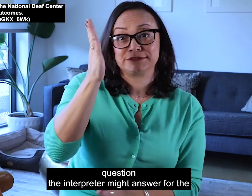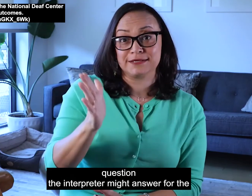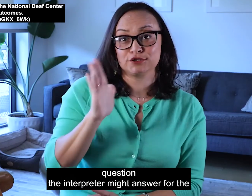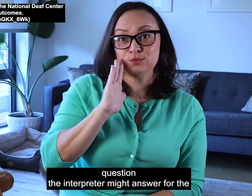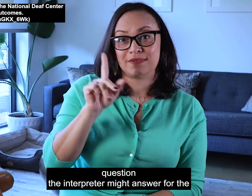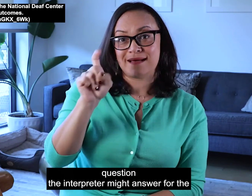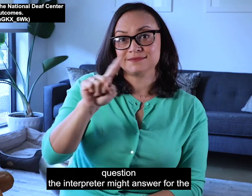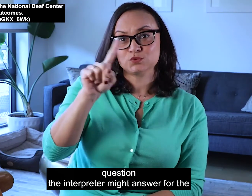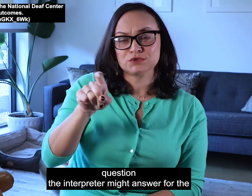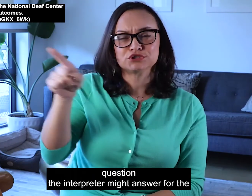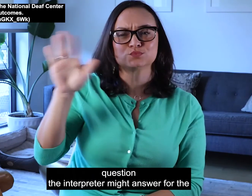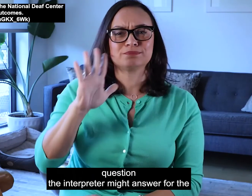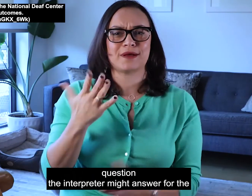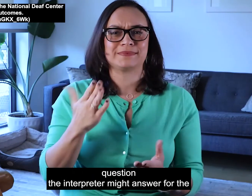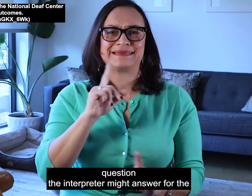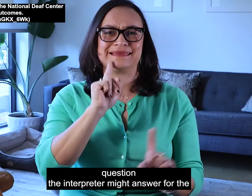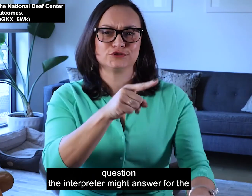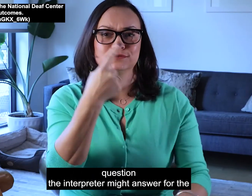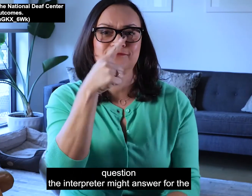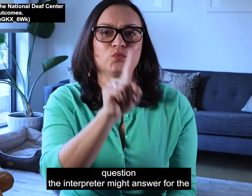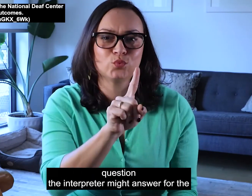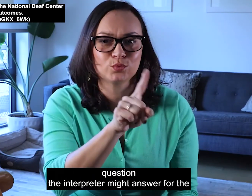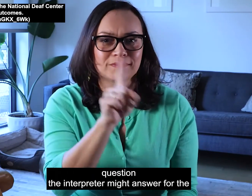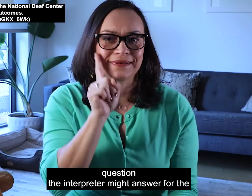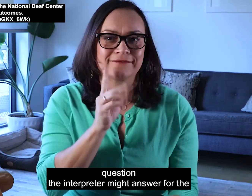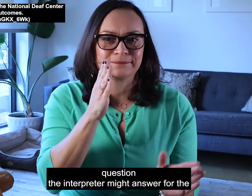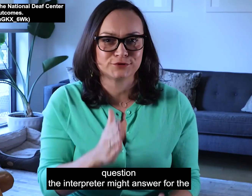question the interpreter might answer for the